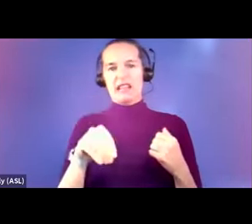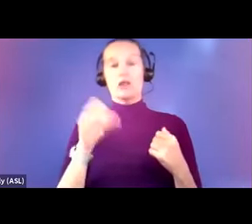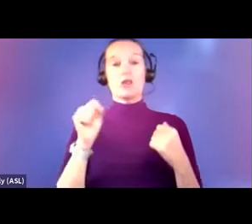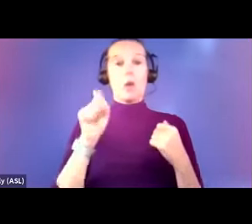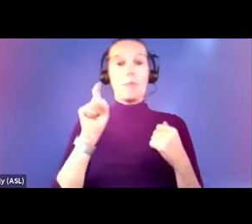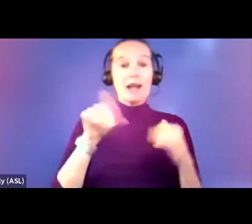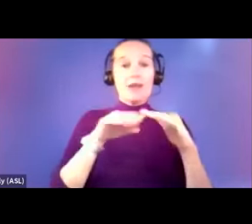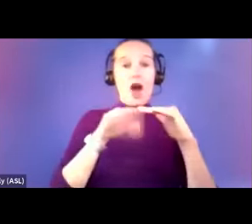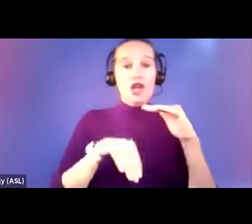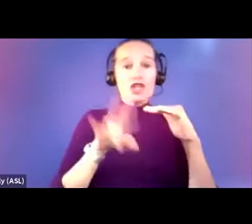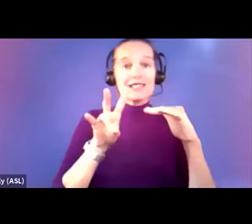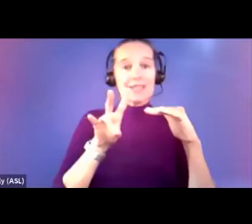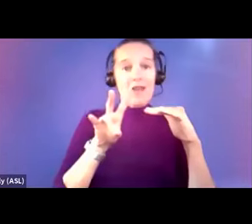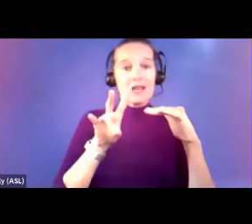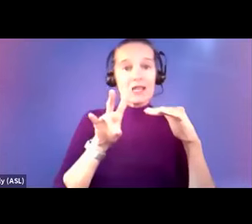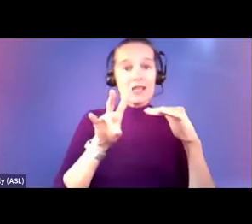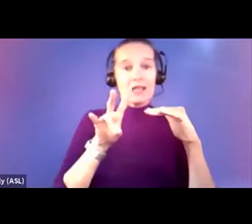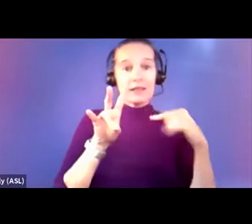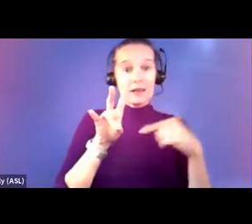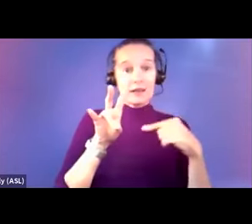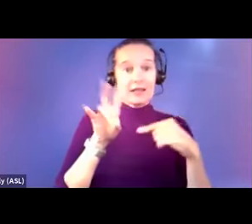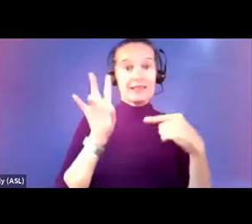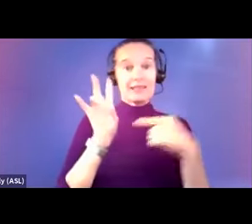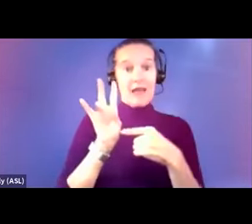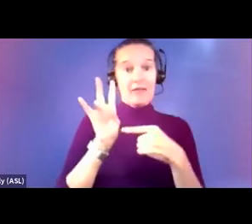in order to move into a less restrictive tier.